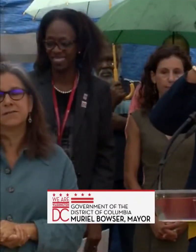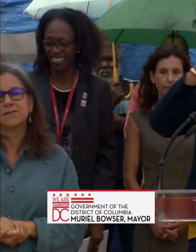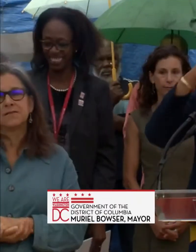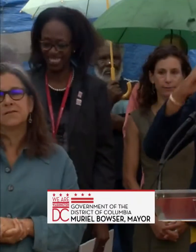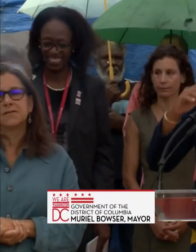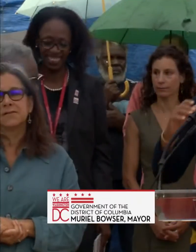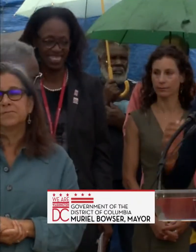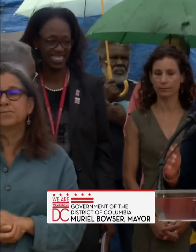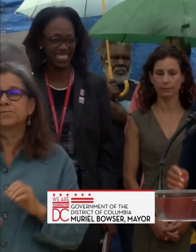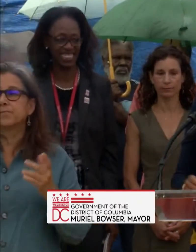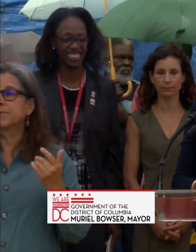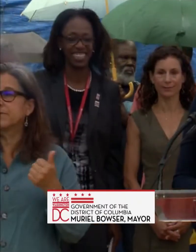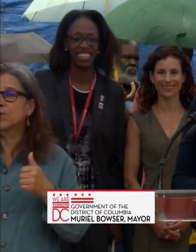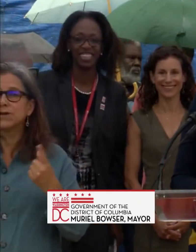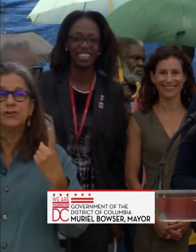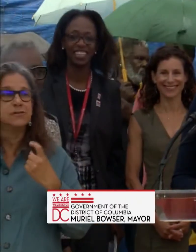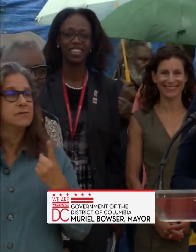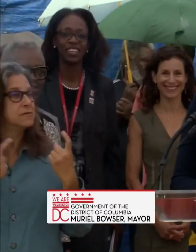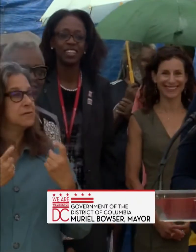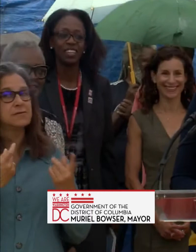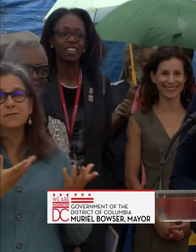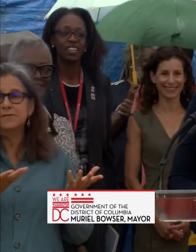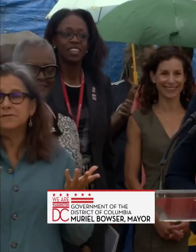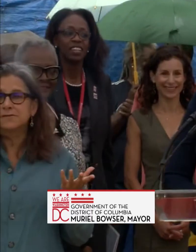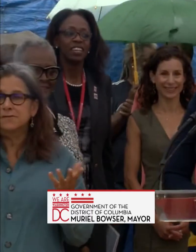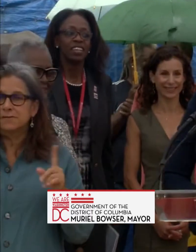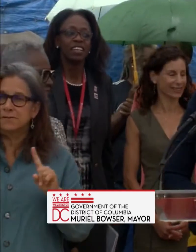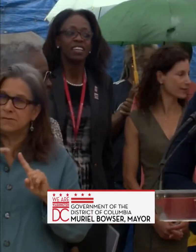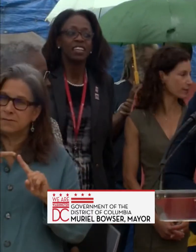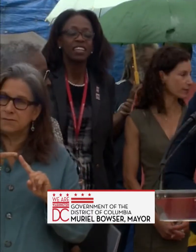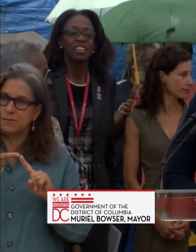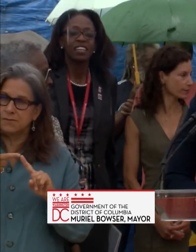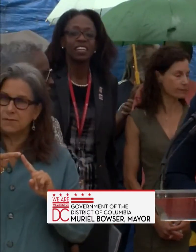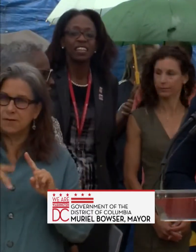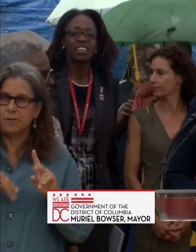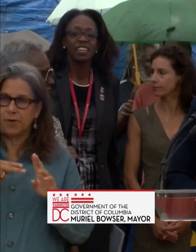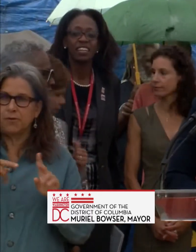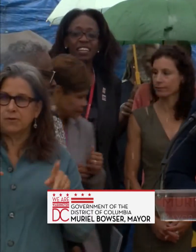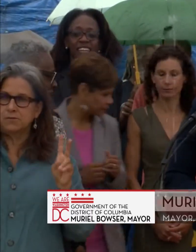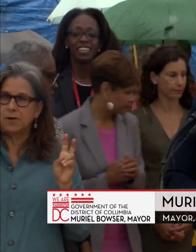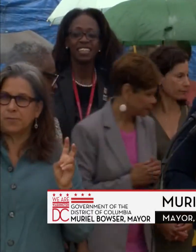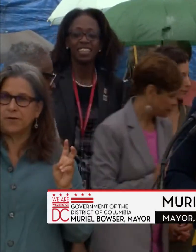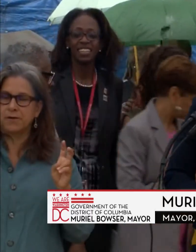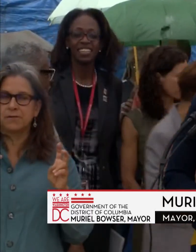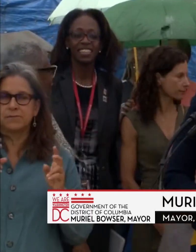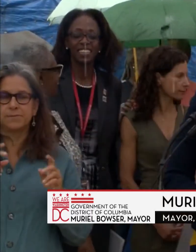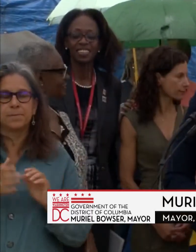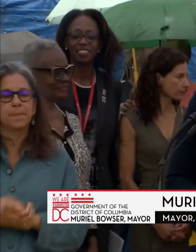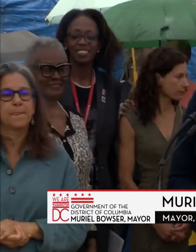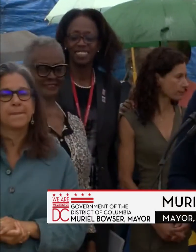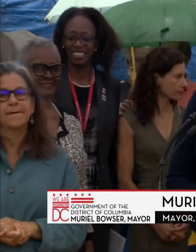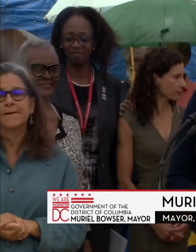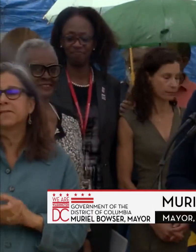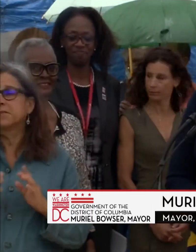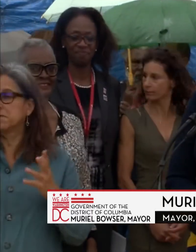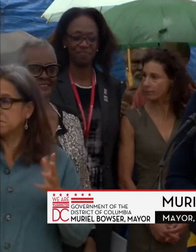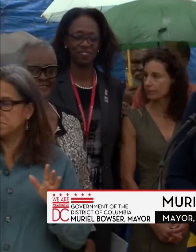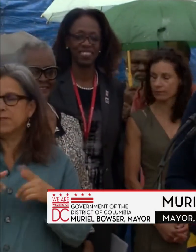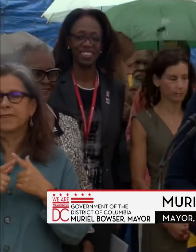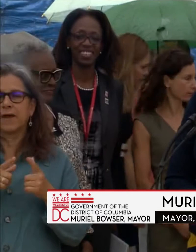[BACKGROUND CONVERSATION] IF YOU OWN A RED TOYOTA PRIUS, PLEASE CHECK YOUR VEHICLE QUICKLY. RED TOYOTA PRIUS THAT'S PARKED IN THE ALLEY. [BACKGROUND CONVERSATION] >> MAYOR: ALL RIGHT. I'LL TAKE SOME ON-TOPIC QUESTIONS AND THEN WE'LL HAVE A FEW QUESTIONS FOR OFF-TOPIC. MAYOR.